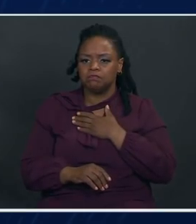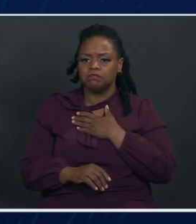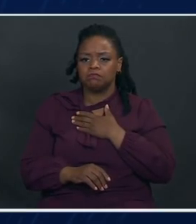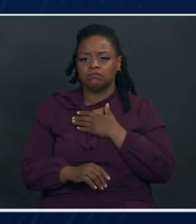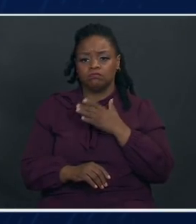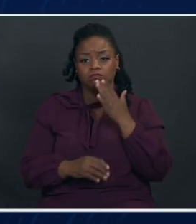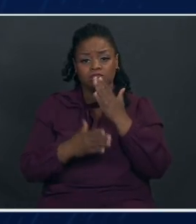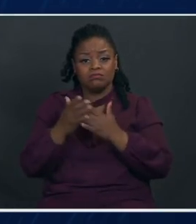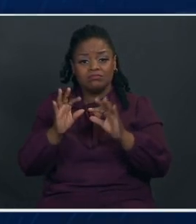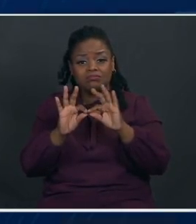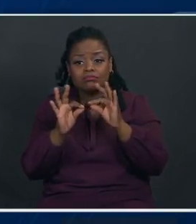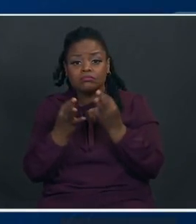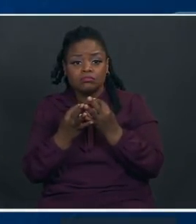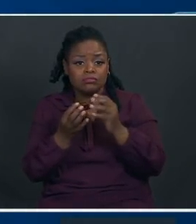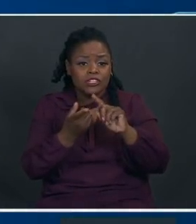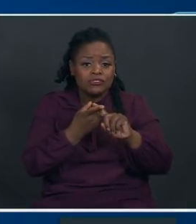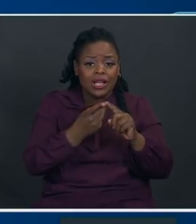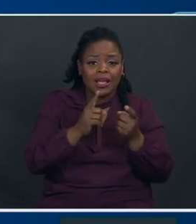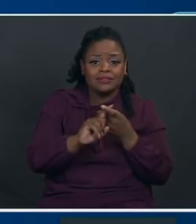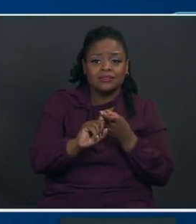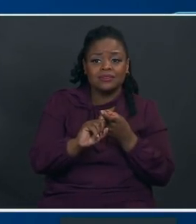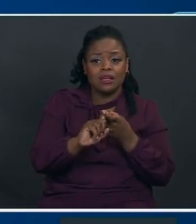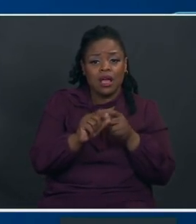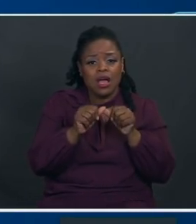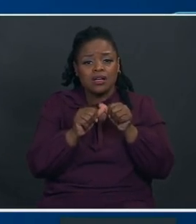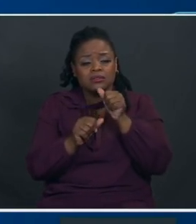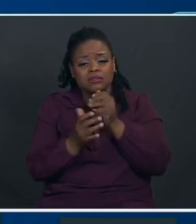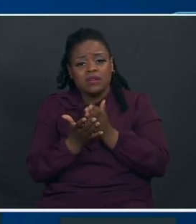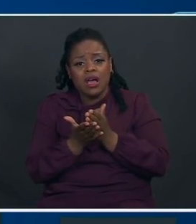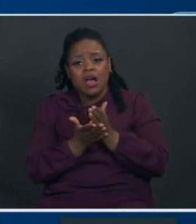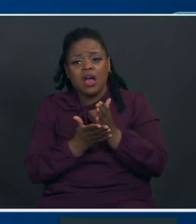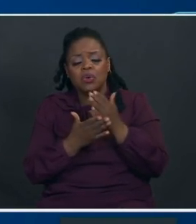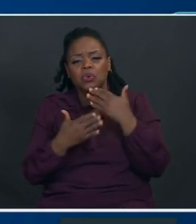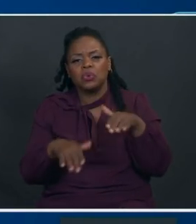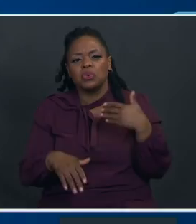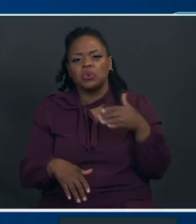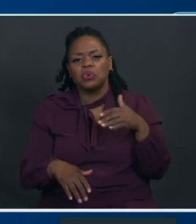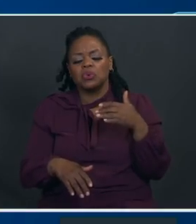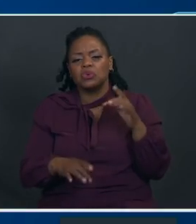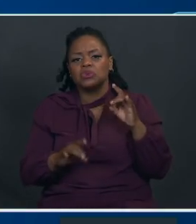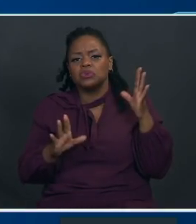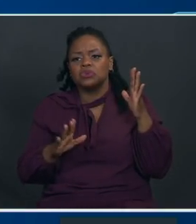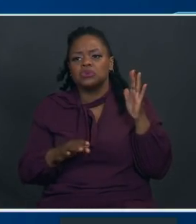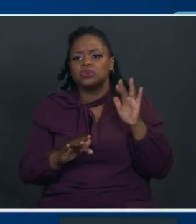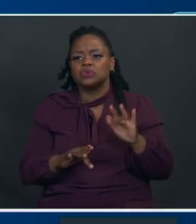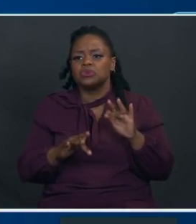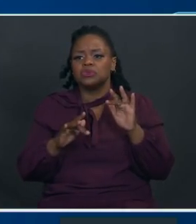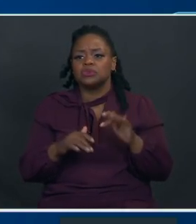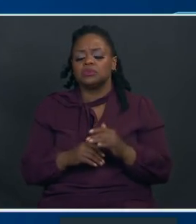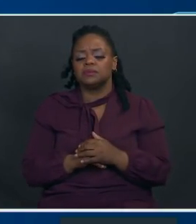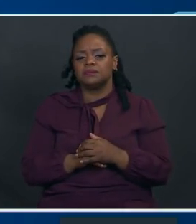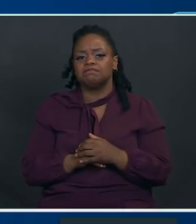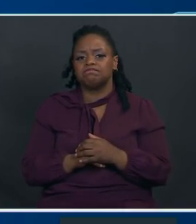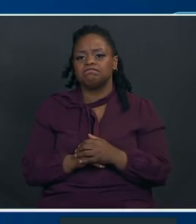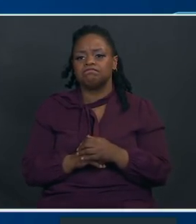and who continue to suffer in the wake of this disease. This is the first of many briefings, and I look forward to speaking with you often,